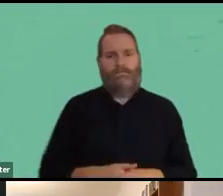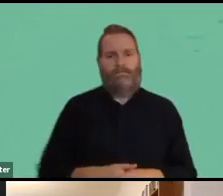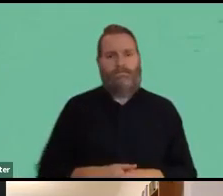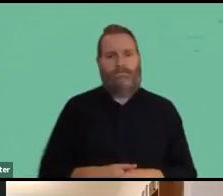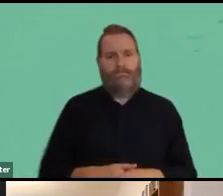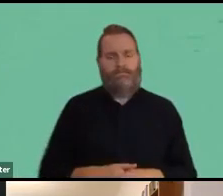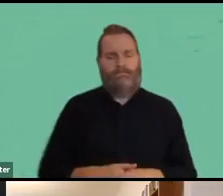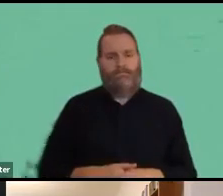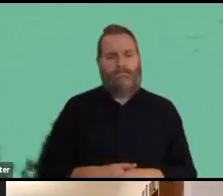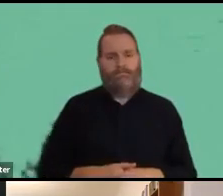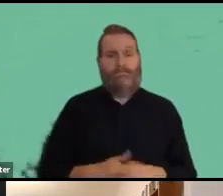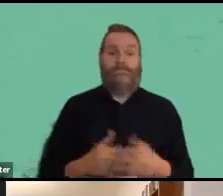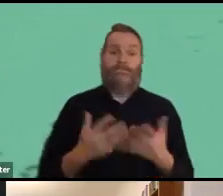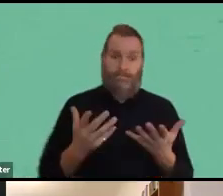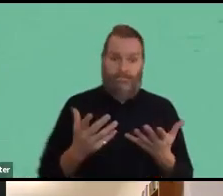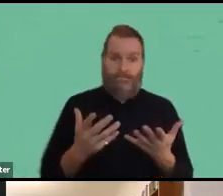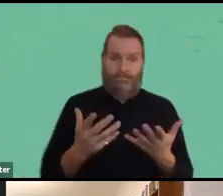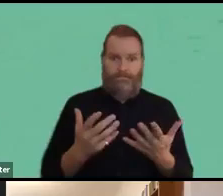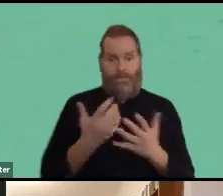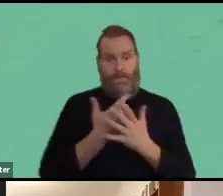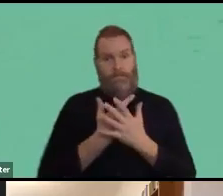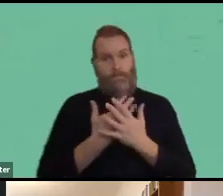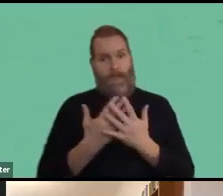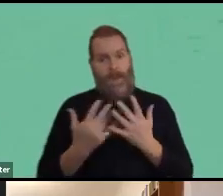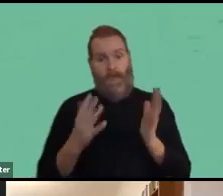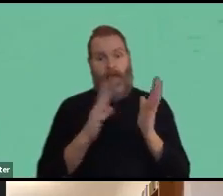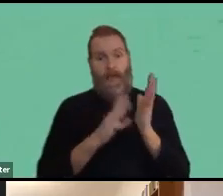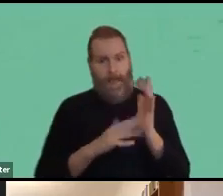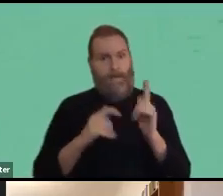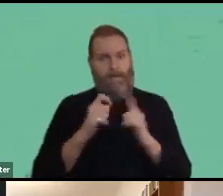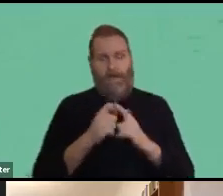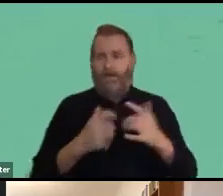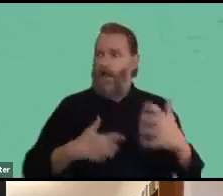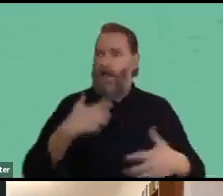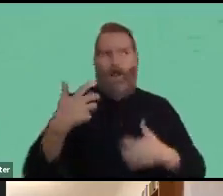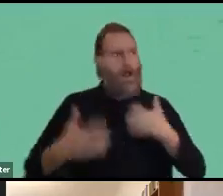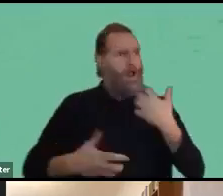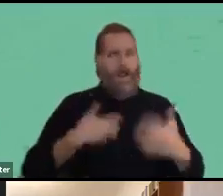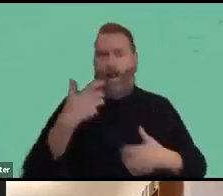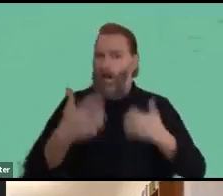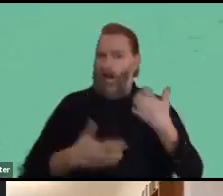more more and more of the MPs in the debate were getting exasperated because she would stonewall